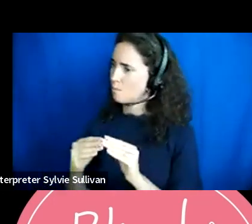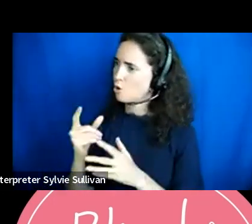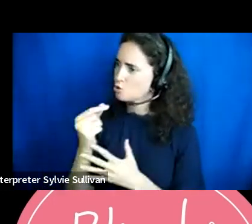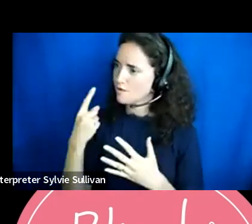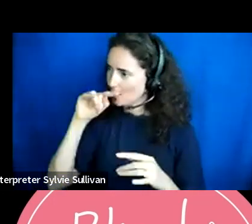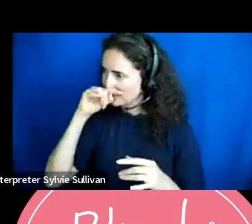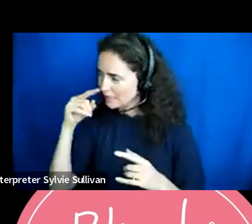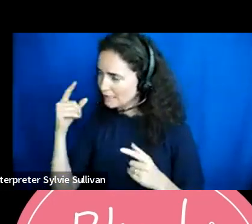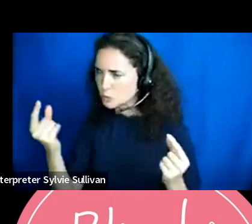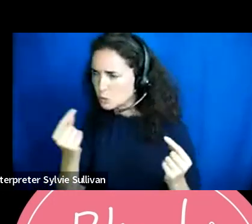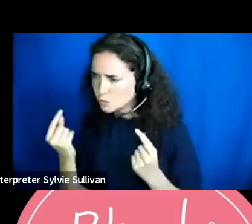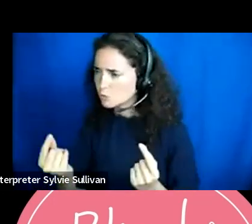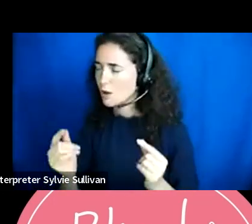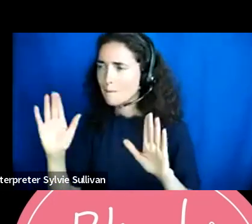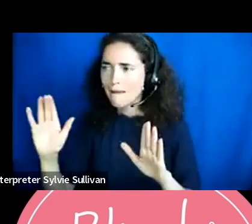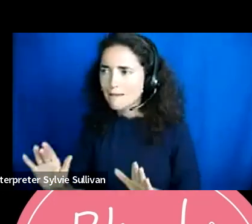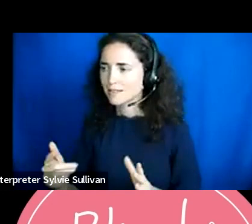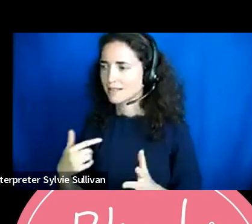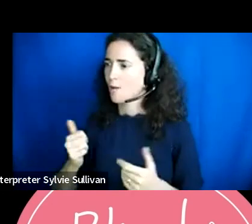I wanna do some amazing things. I really wanna put a camp together.